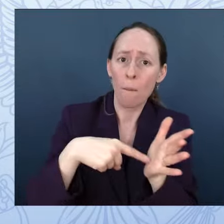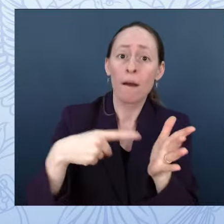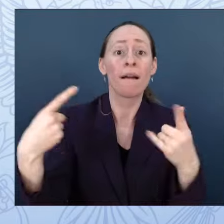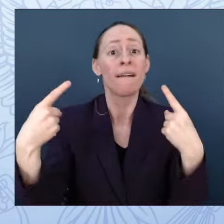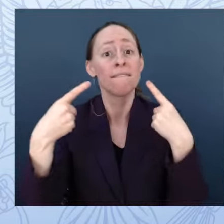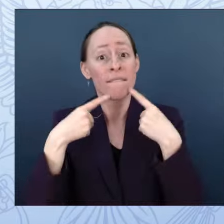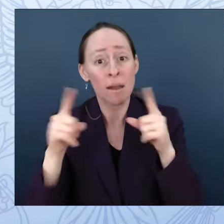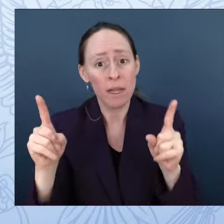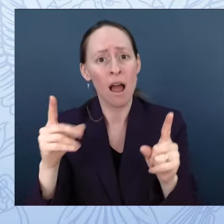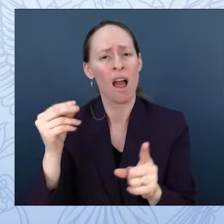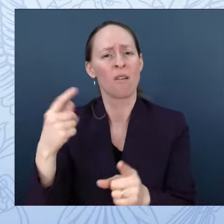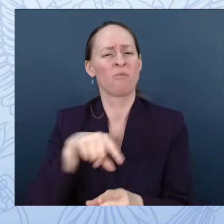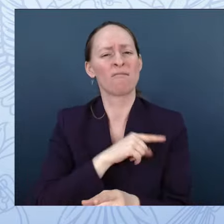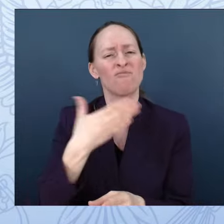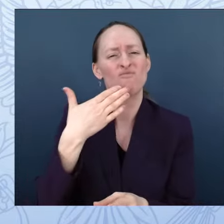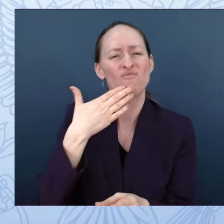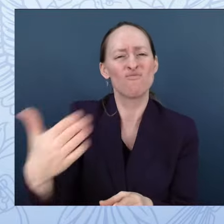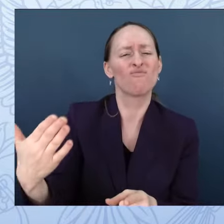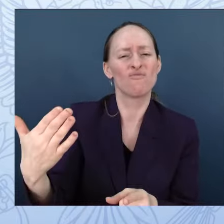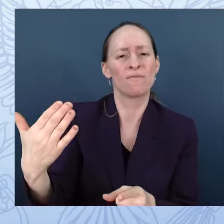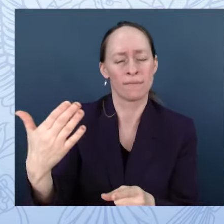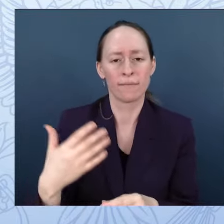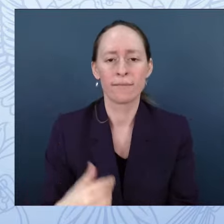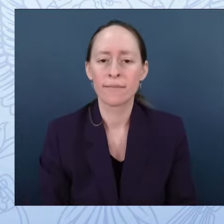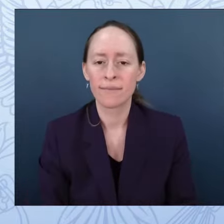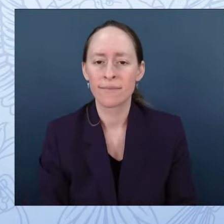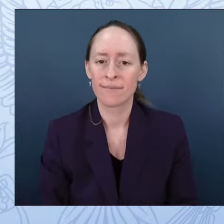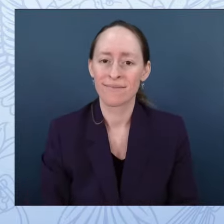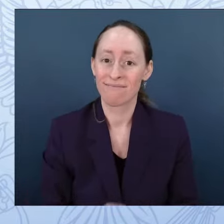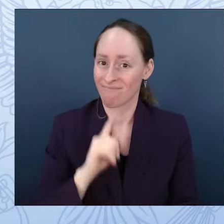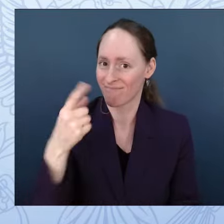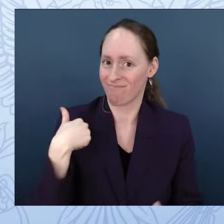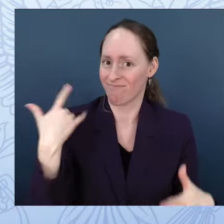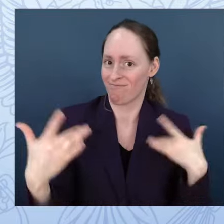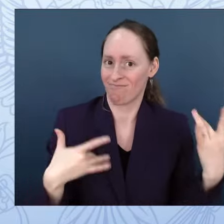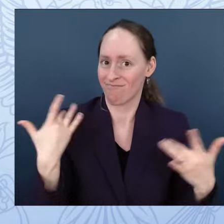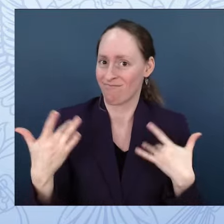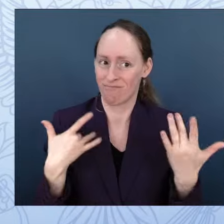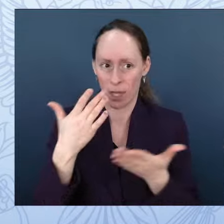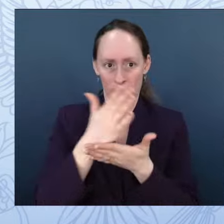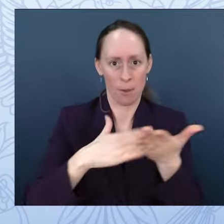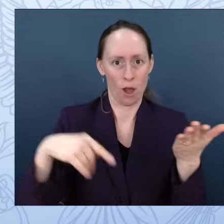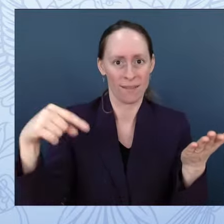to deepen our commitment to those facing cancer. In my previous career as a registered nurse,